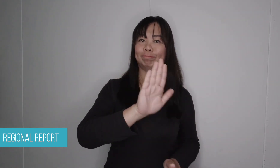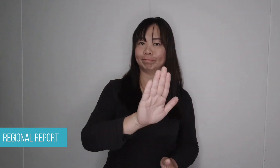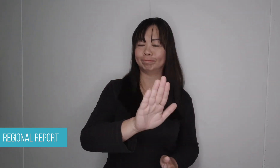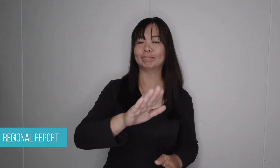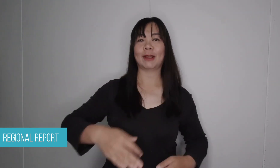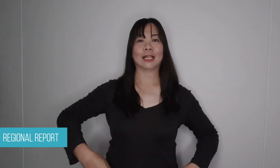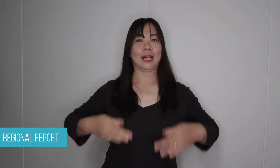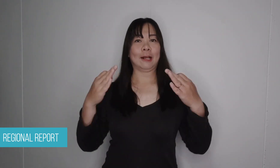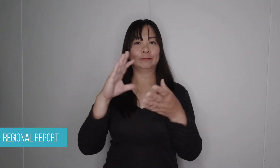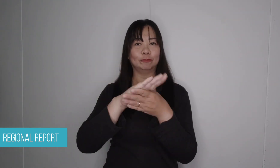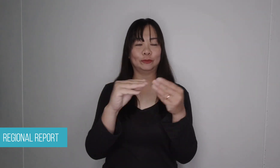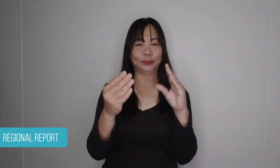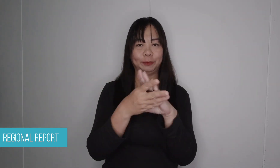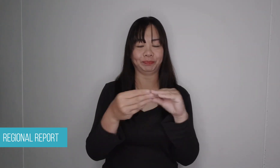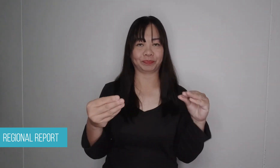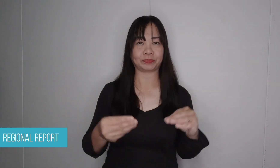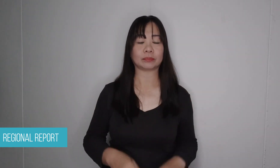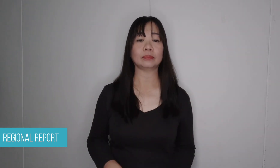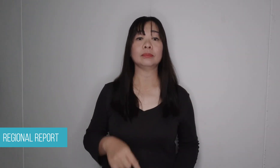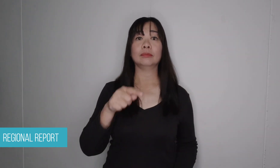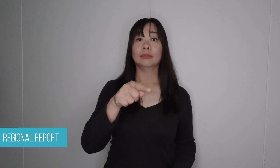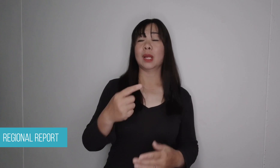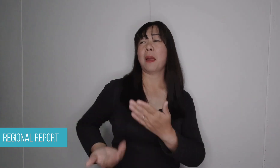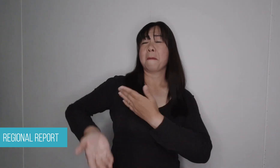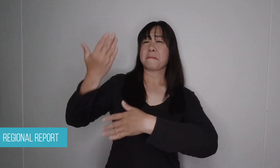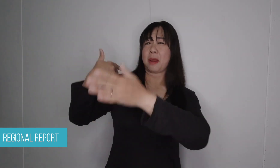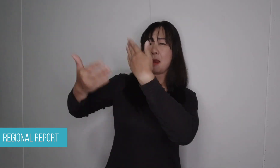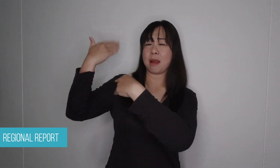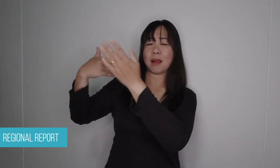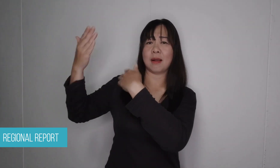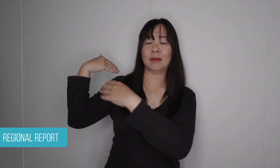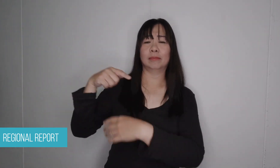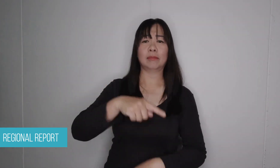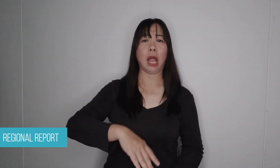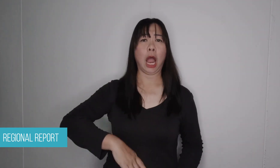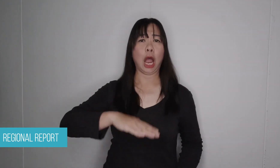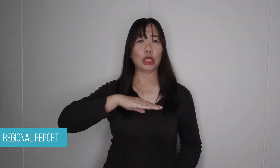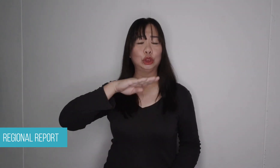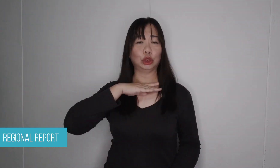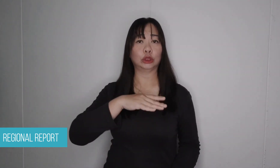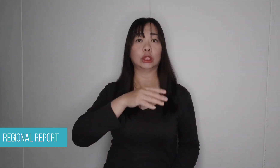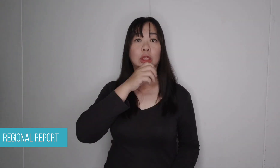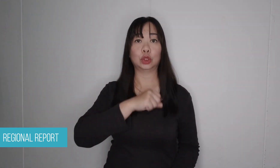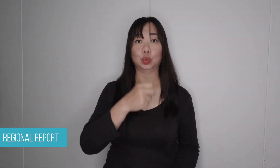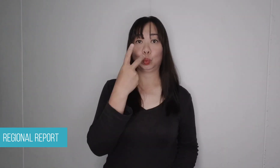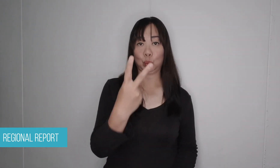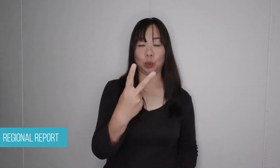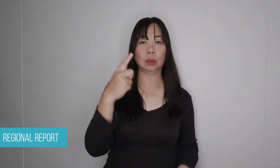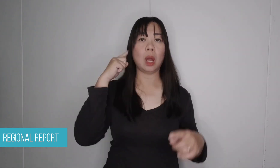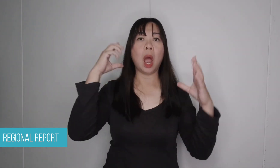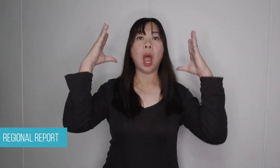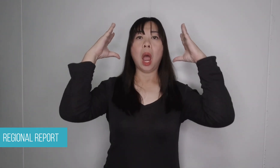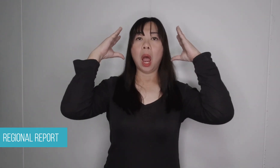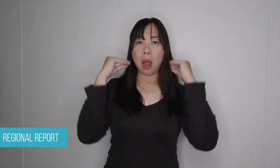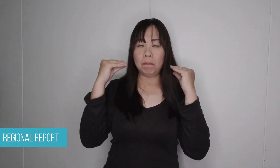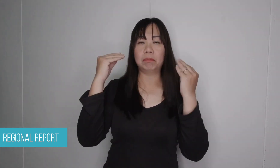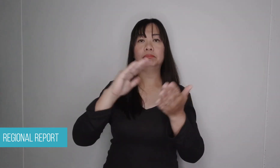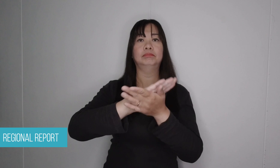When was 2 years old, she lost her hearing and became Deaf.